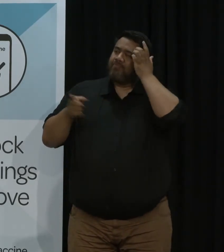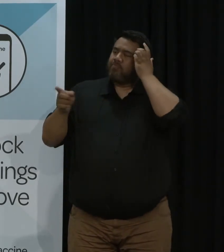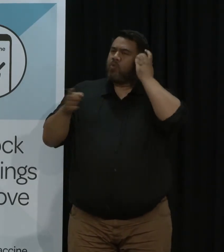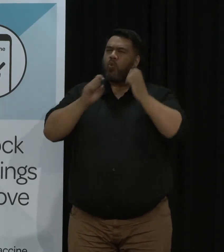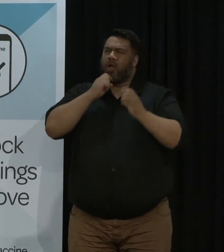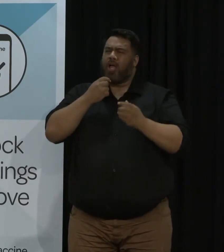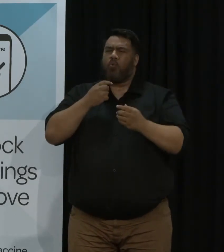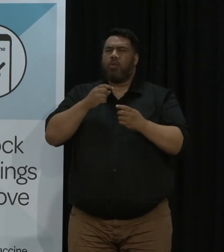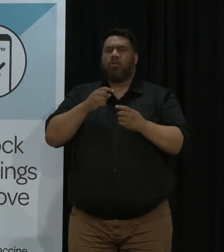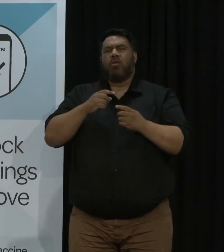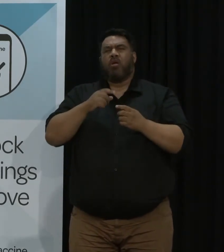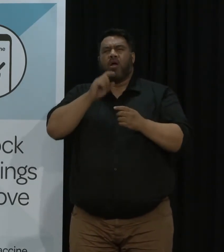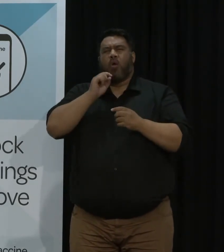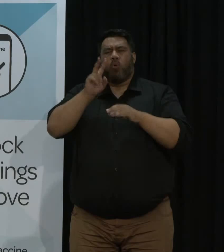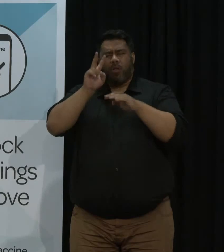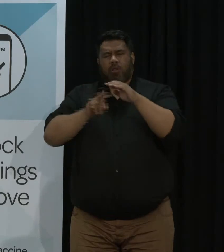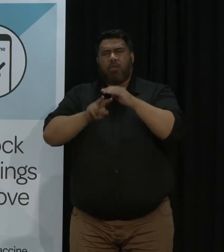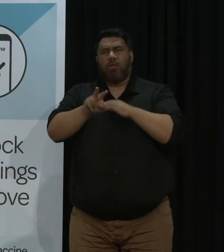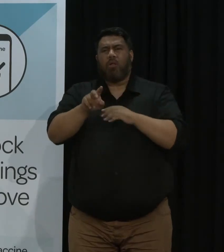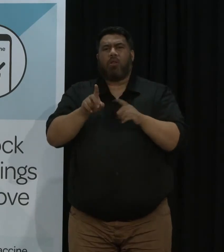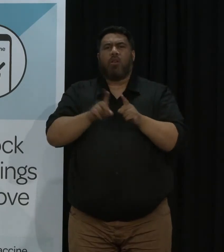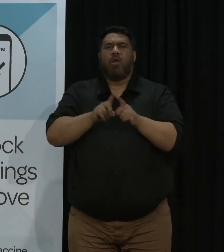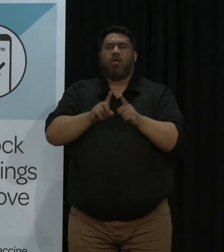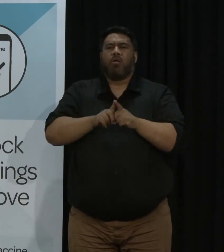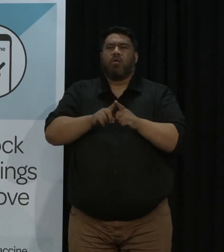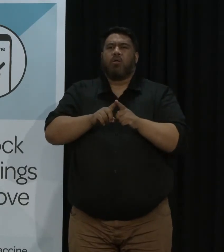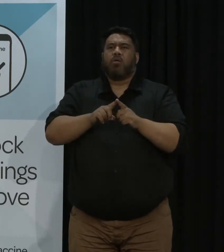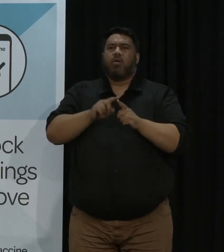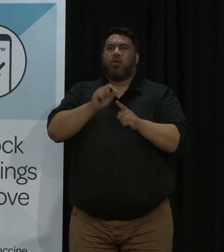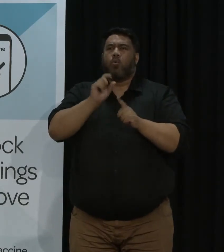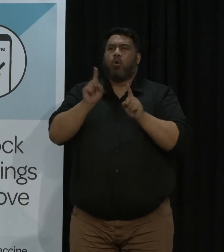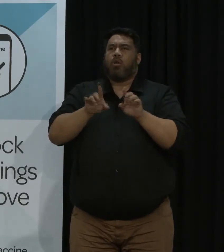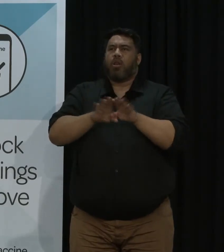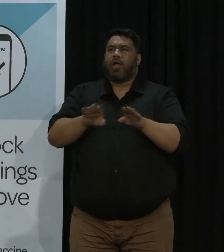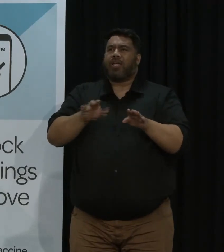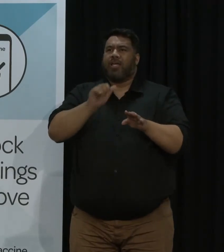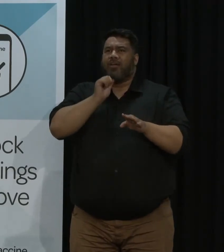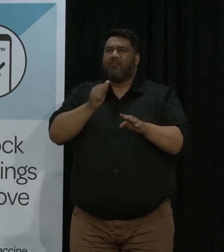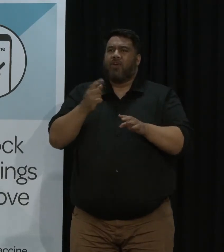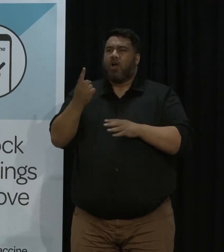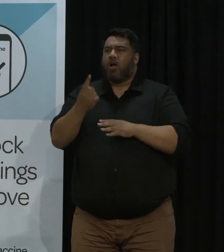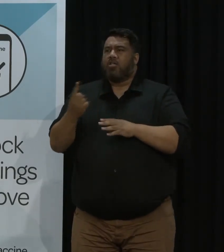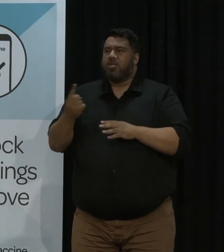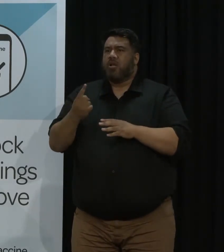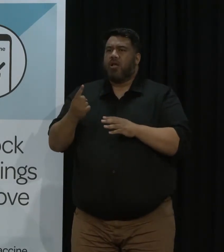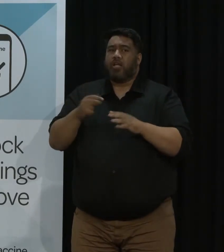are going to have in this new framework. I will cast forward to the